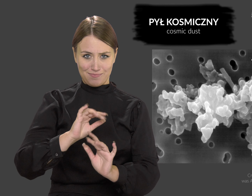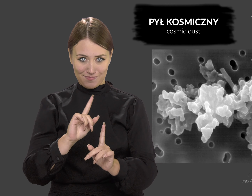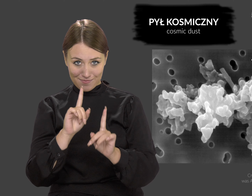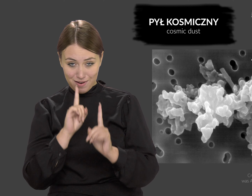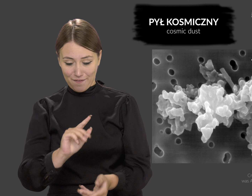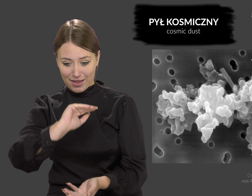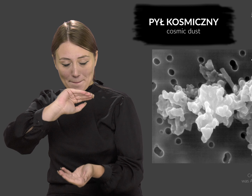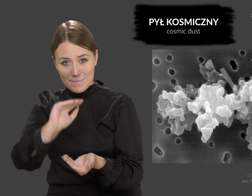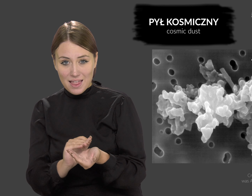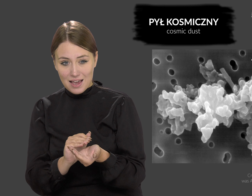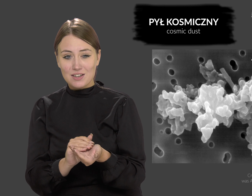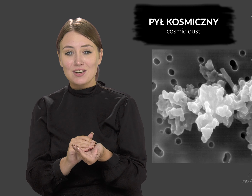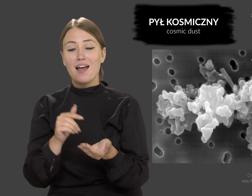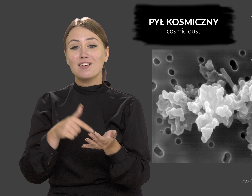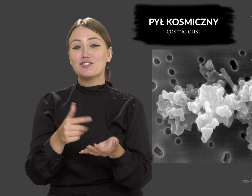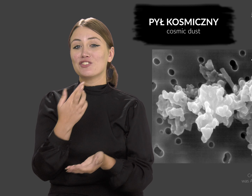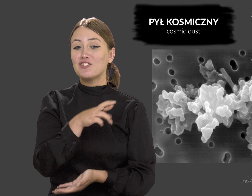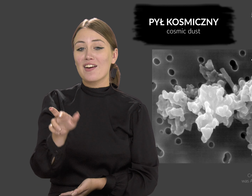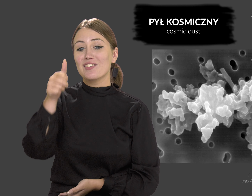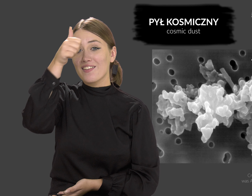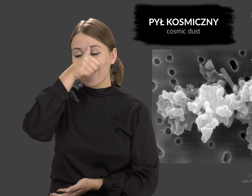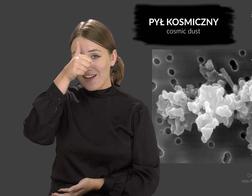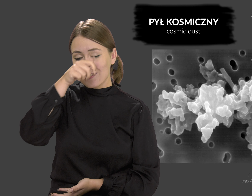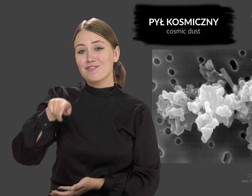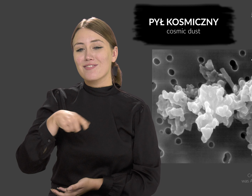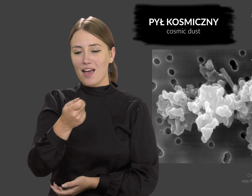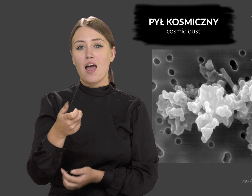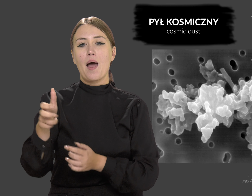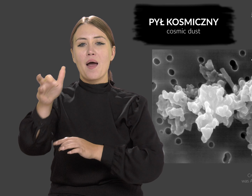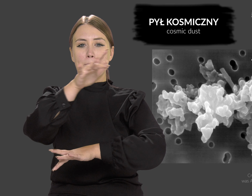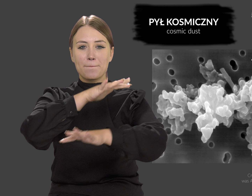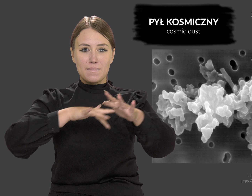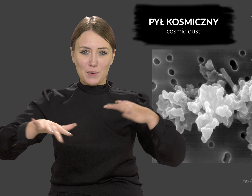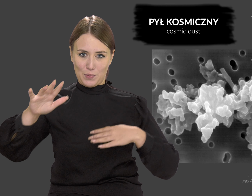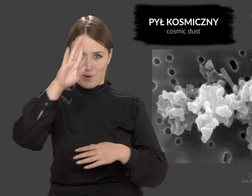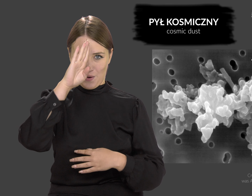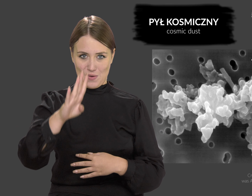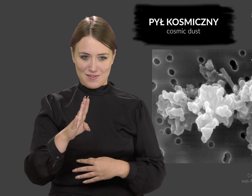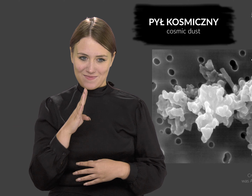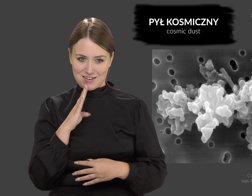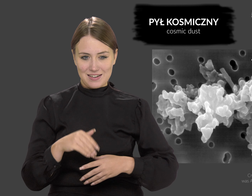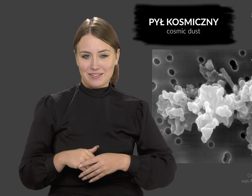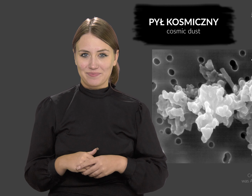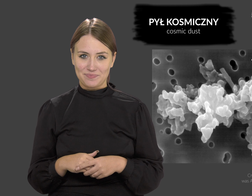Smaller objects, on the other hand, are called cosmic dust.